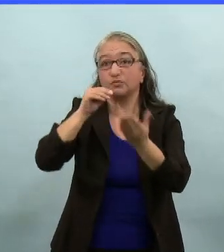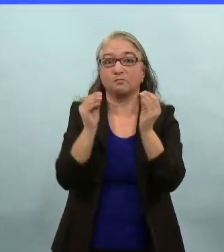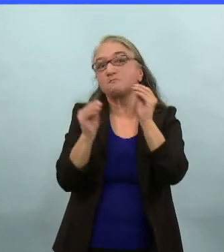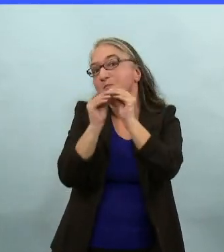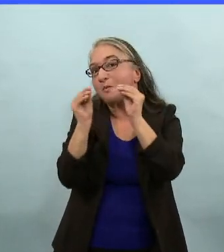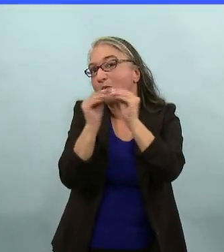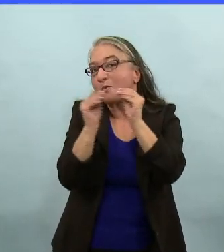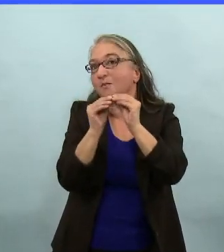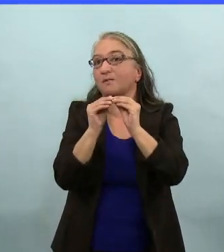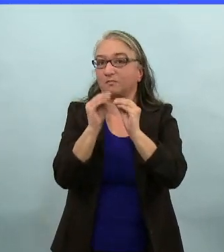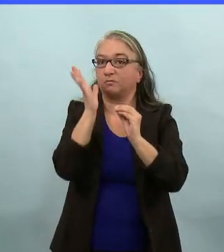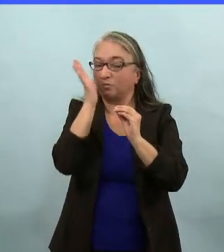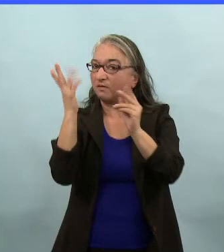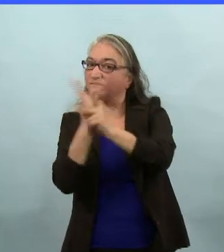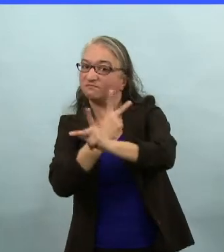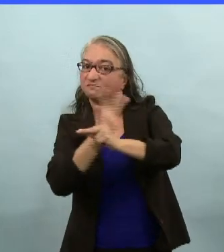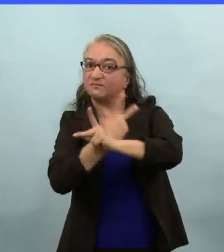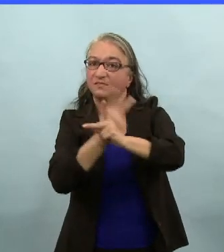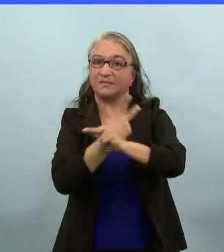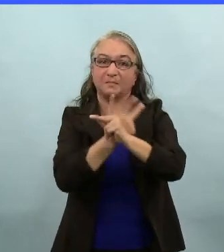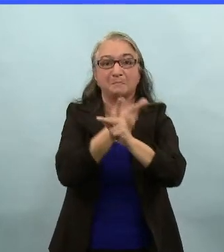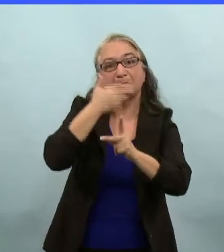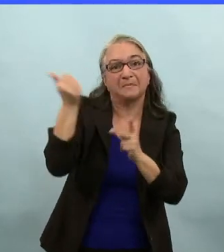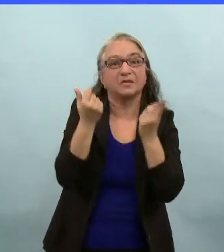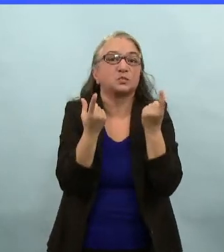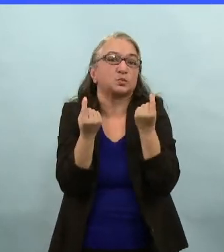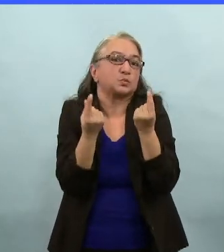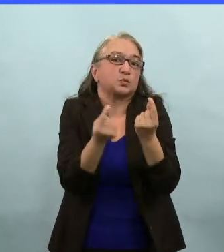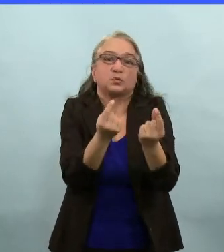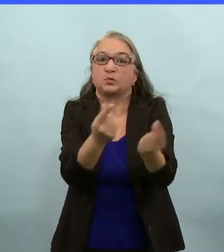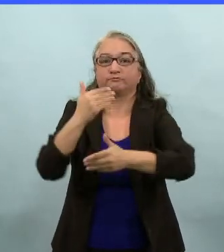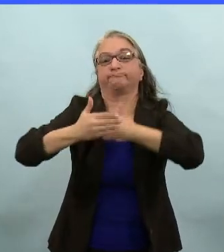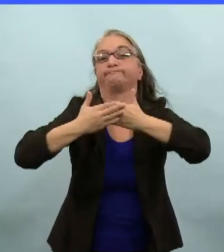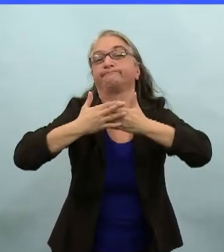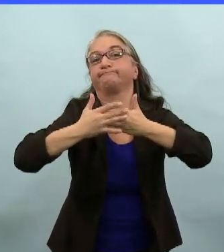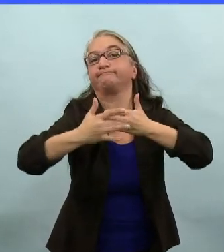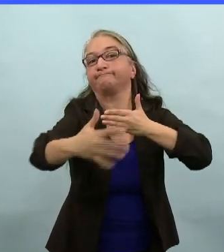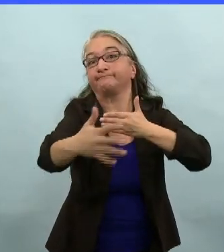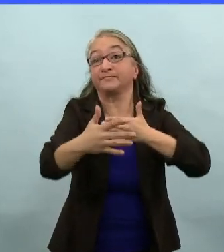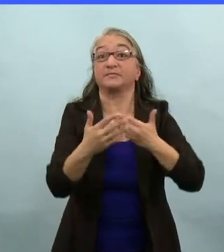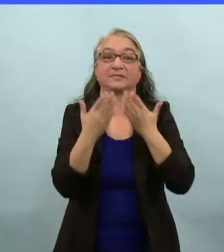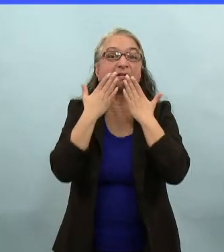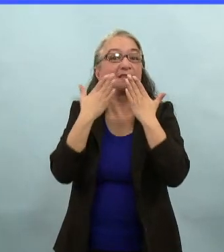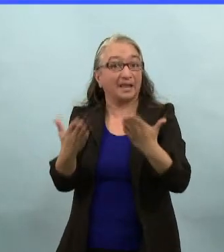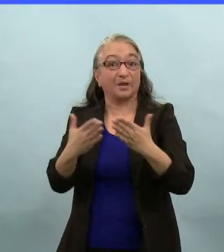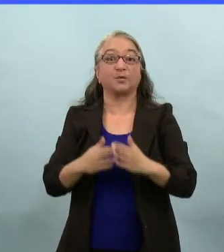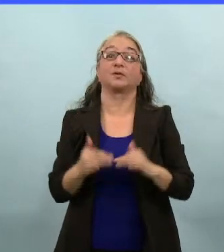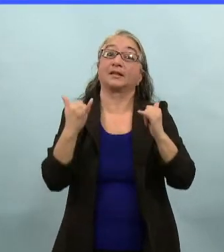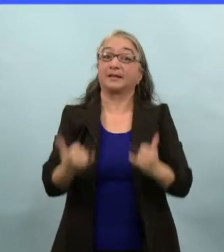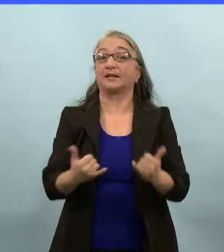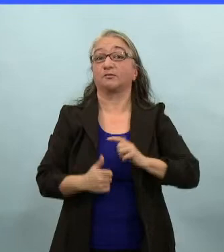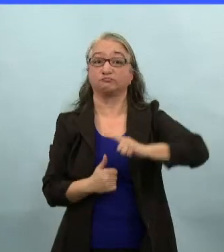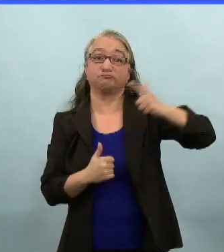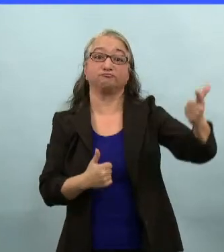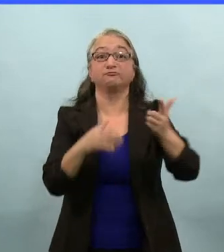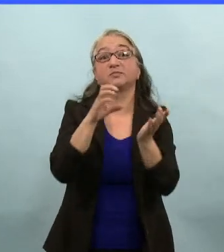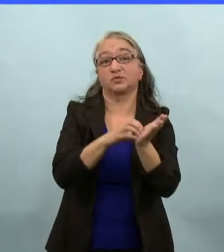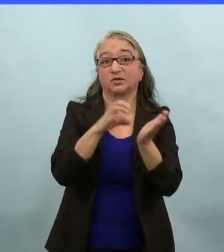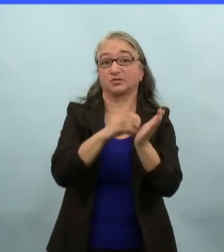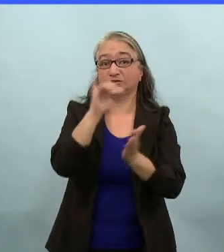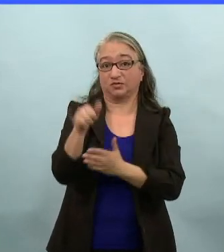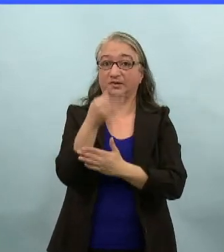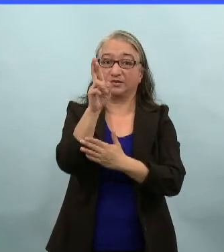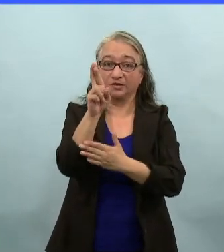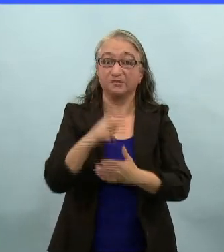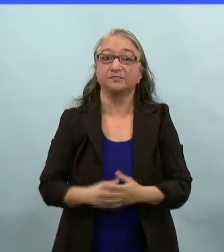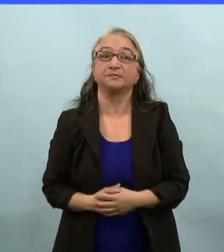at risk and mitigate the effects of kova 19. thank you and i will pass it over to dr reimer